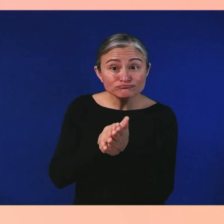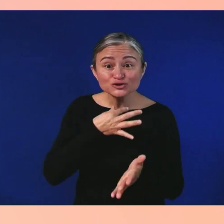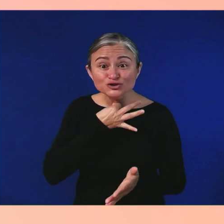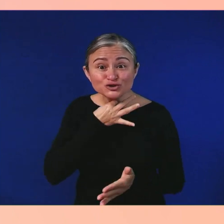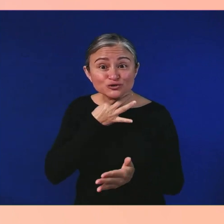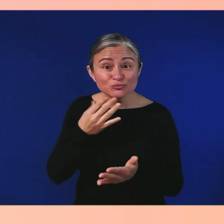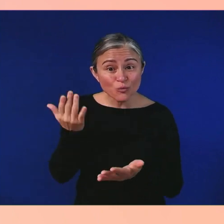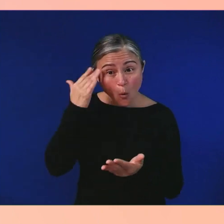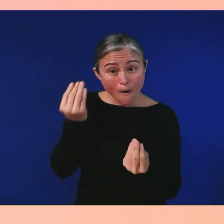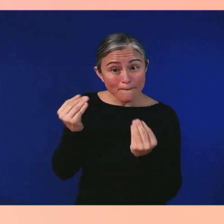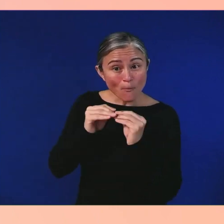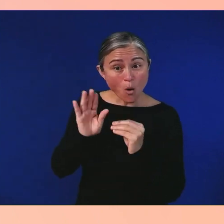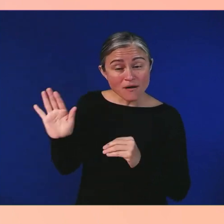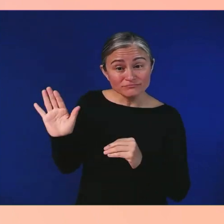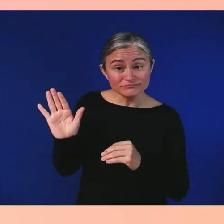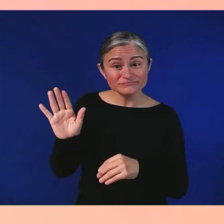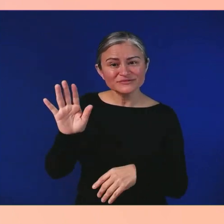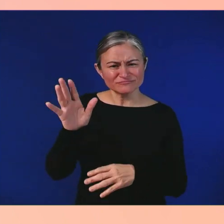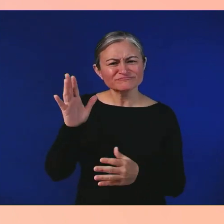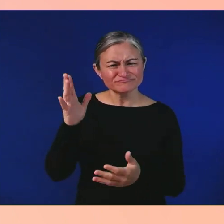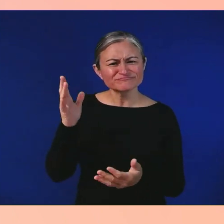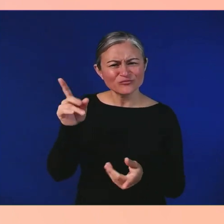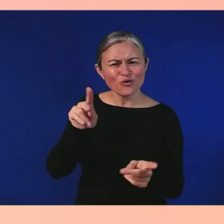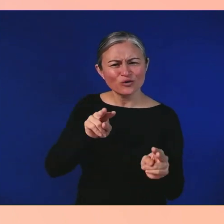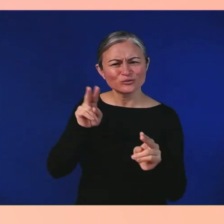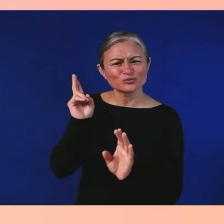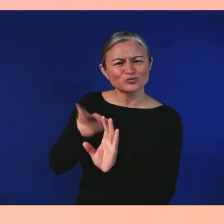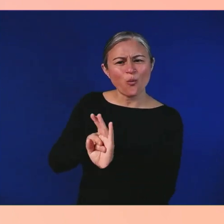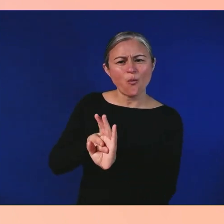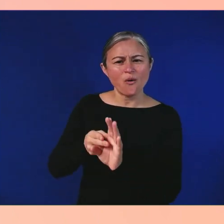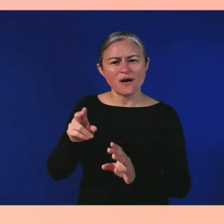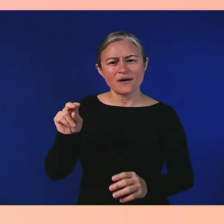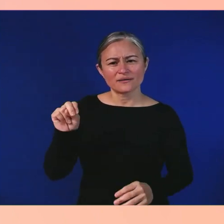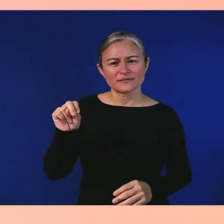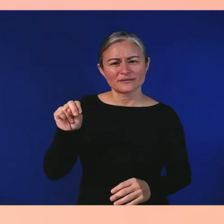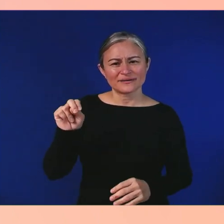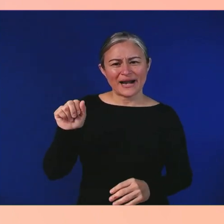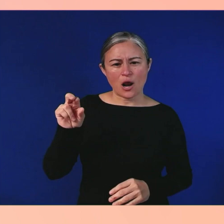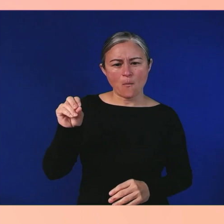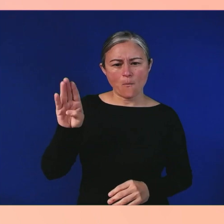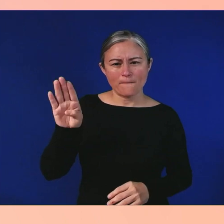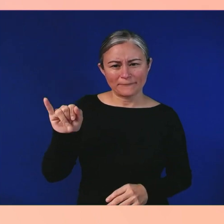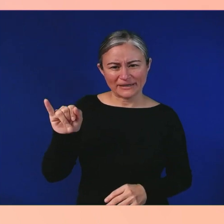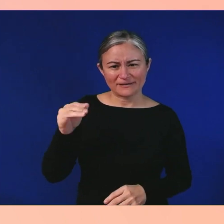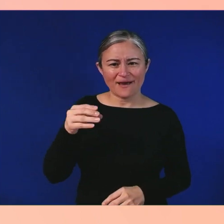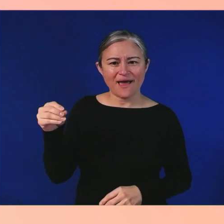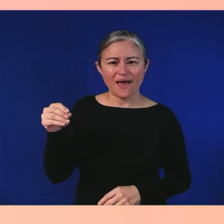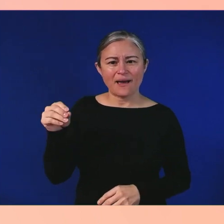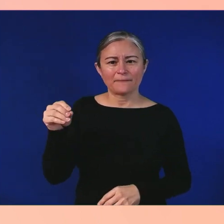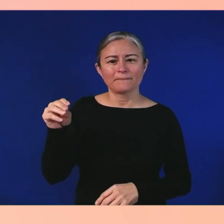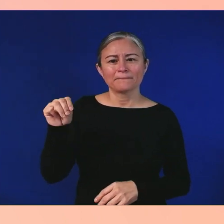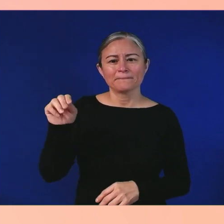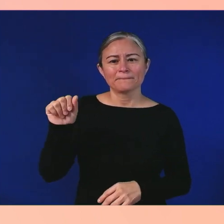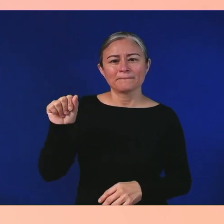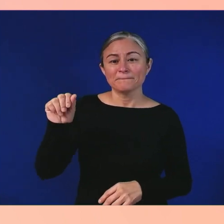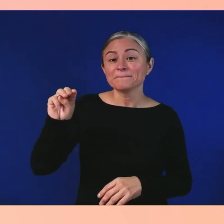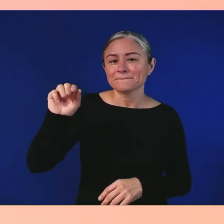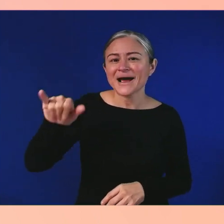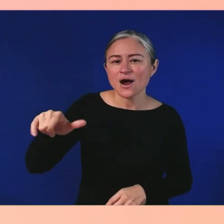May 29 through the 31st in Nairobi, Kenya, and we're more than happy to make sure that no one is getting left behind.